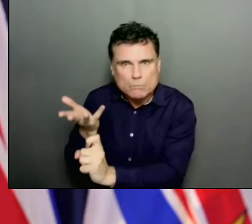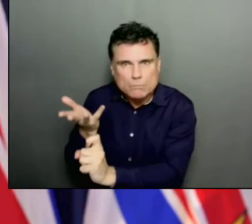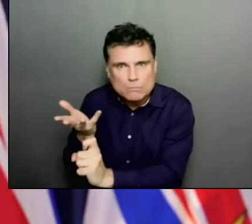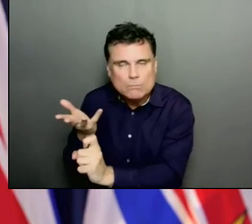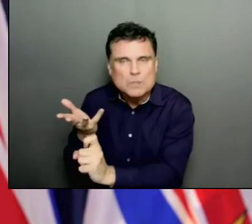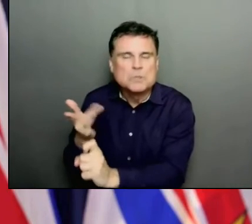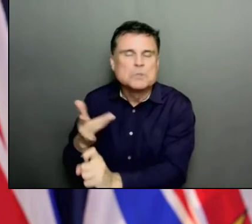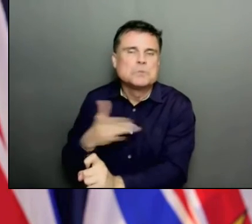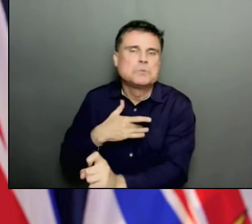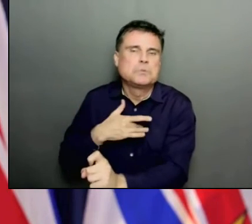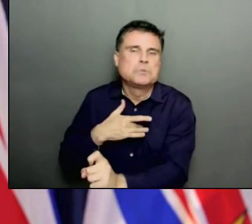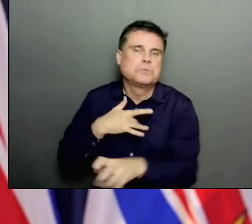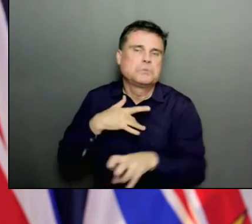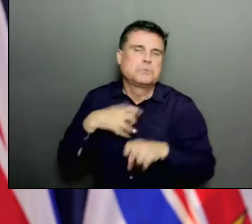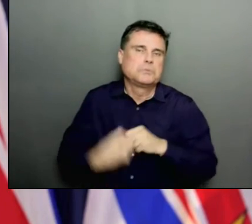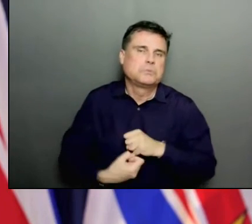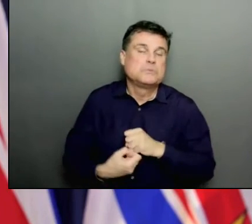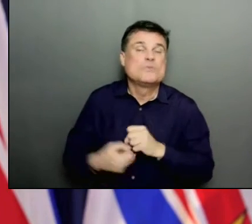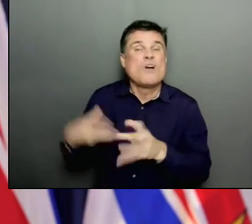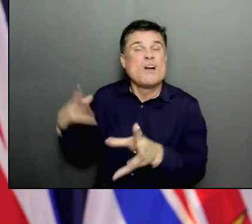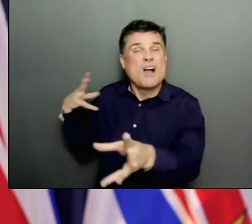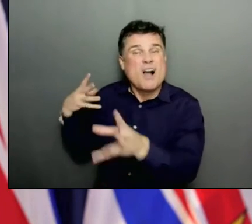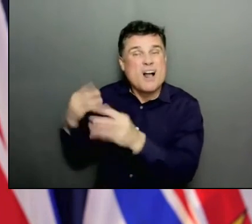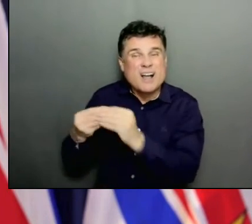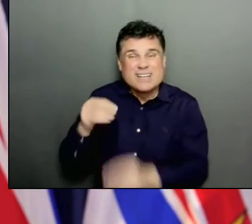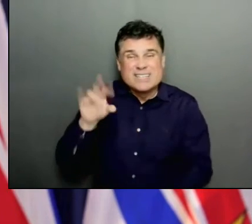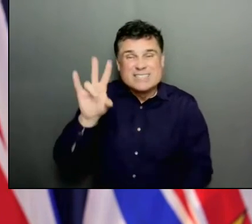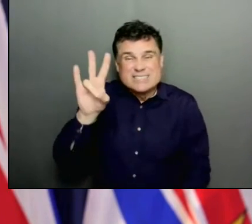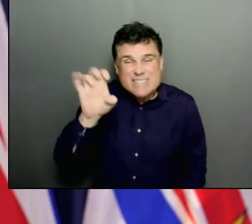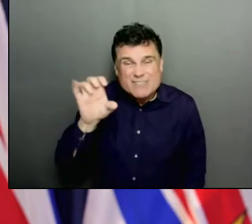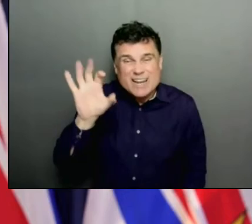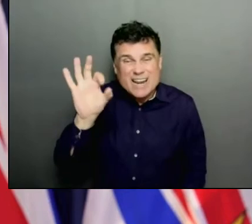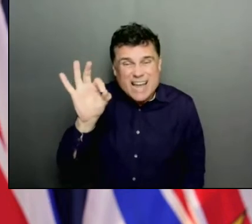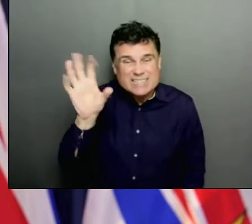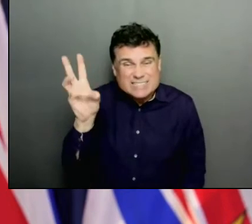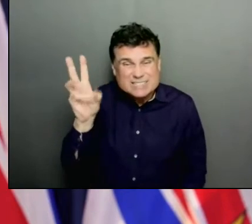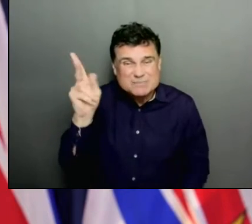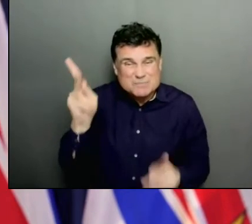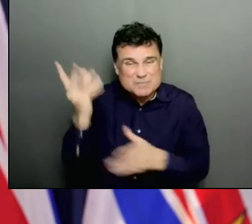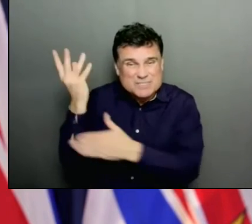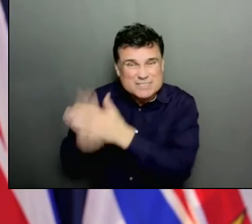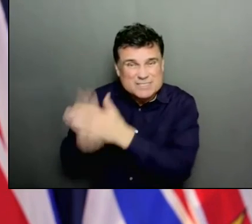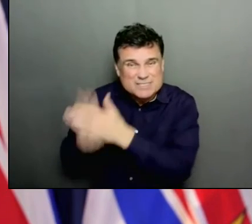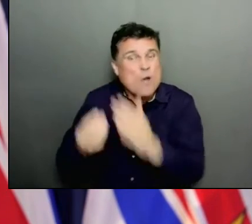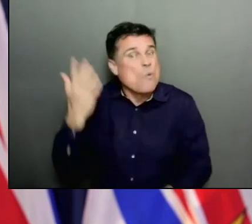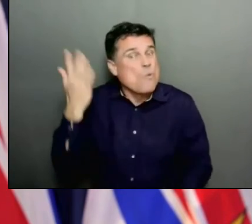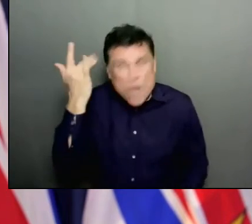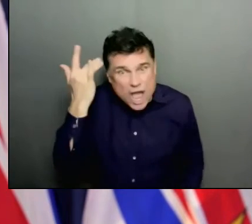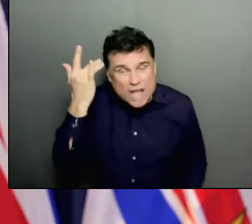beginning of the COVID-19 pandemic, related to COVID-19. It is a massive loss for our province, for